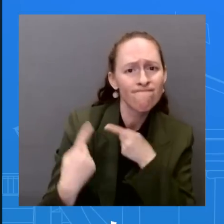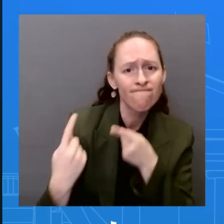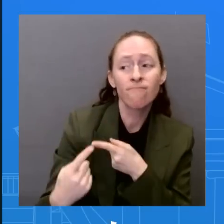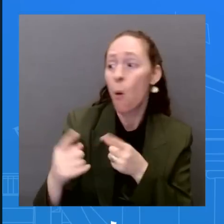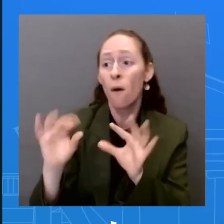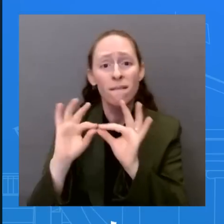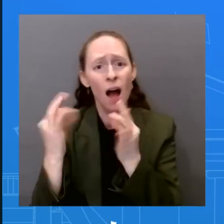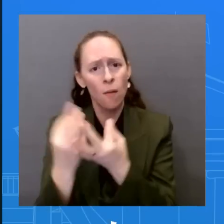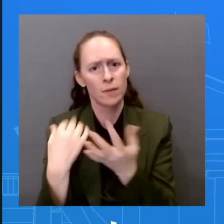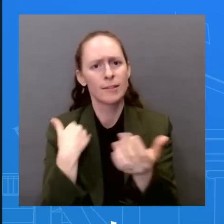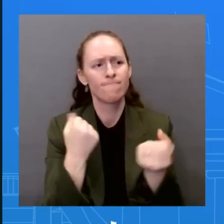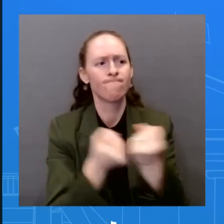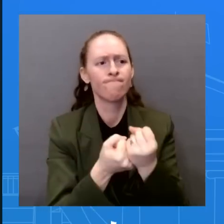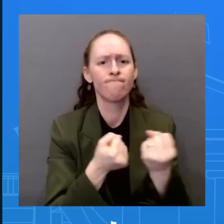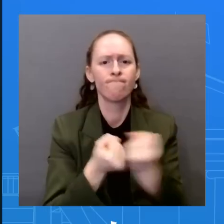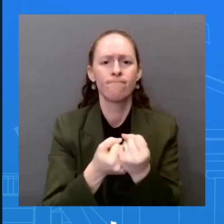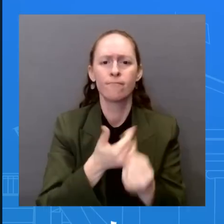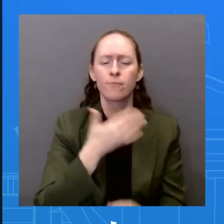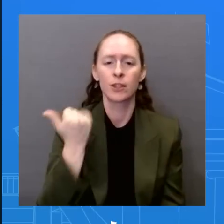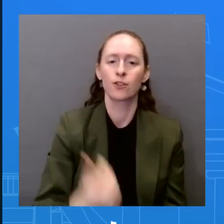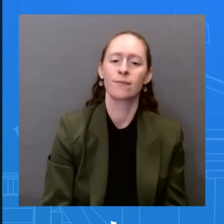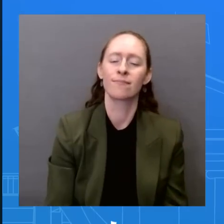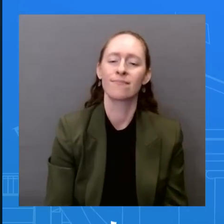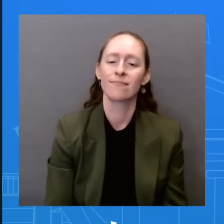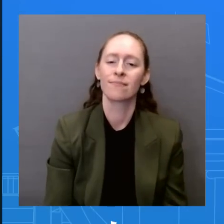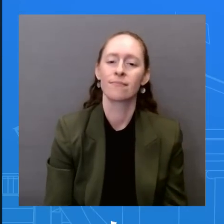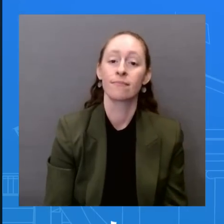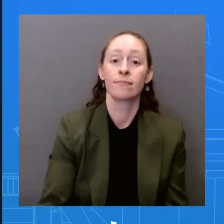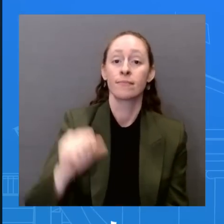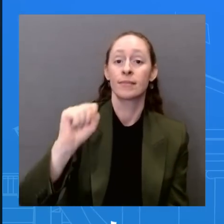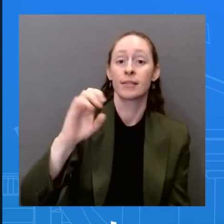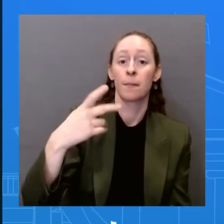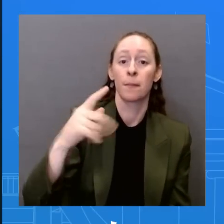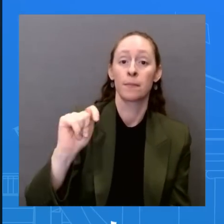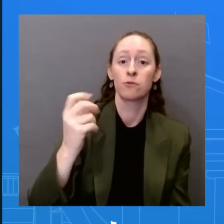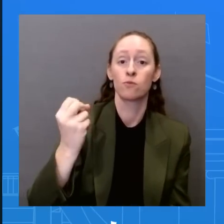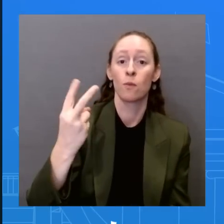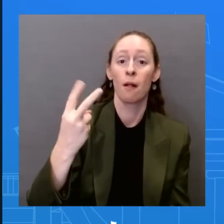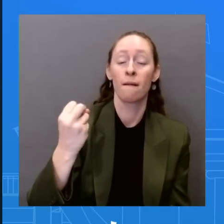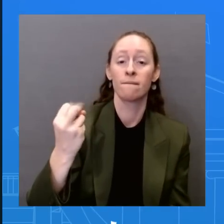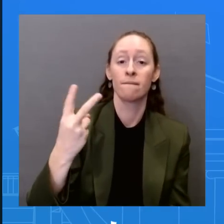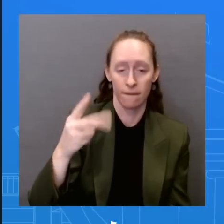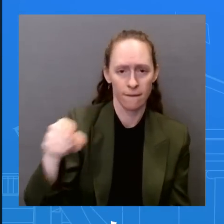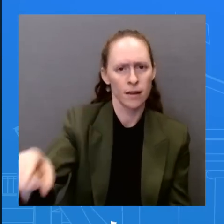President Biden will lay out that vision and provide an update on steps the Biden-Harris administration